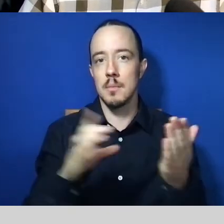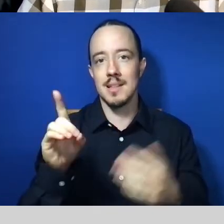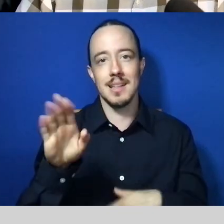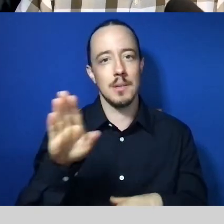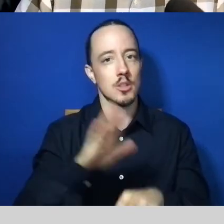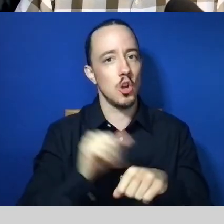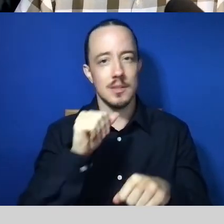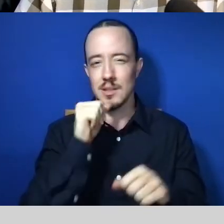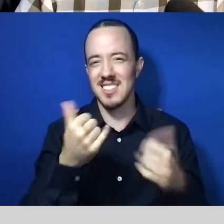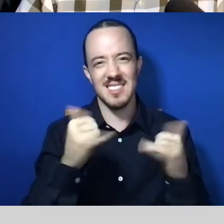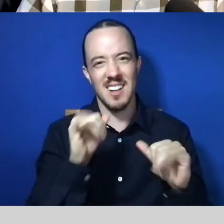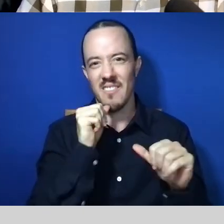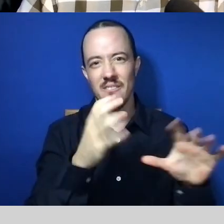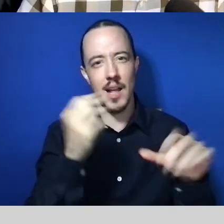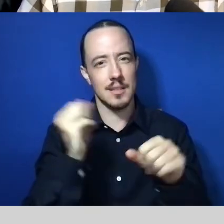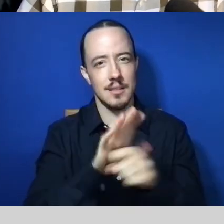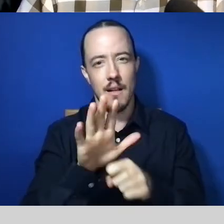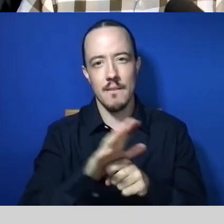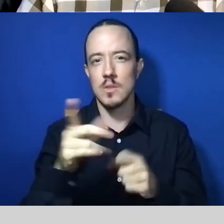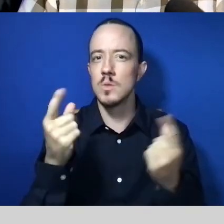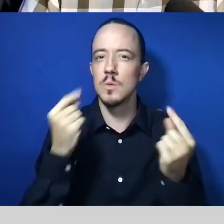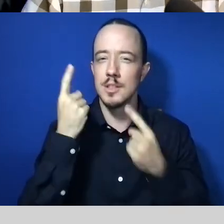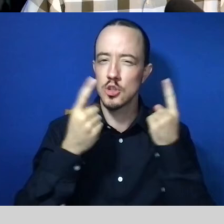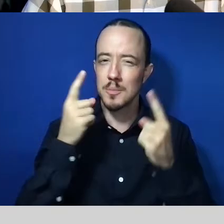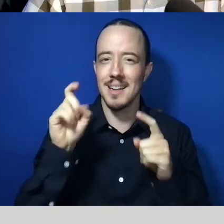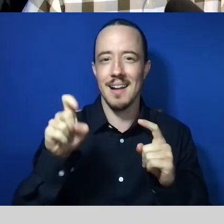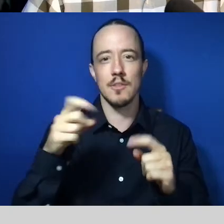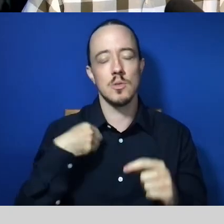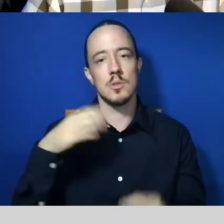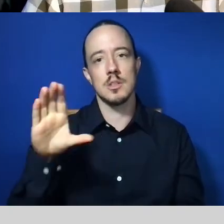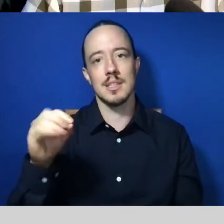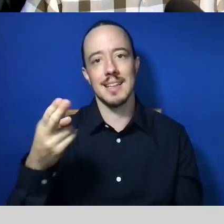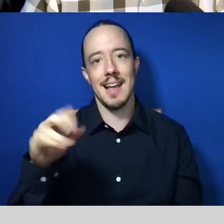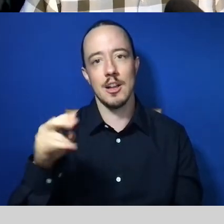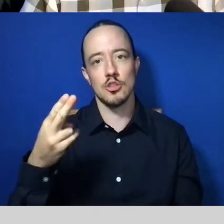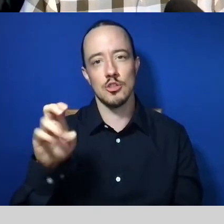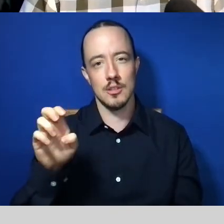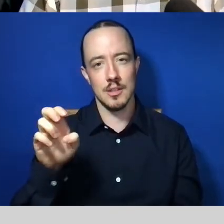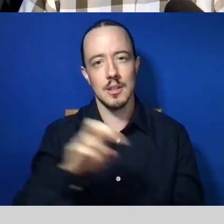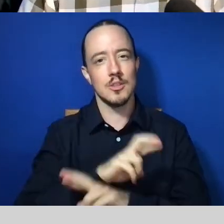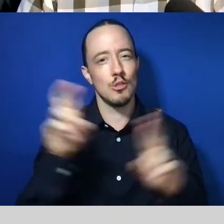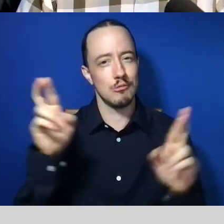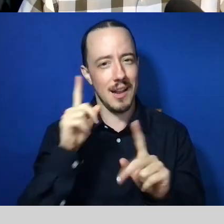We determined we really needed to cache a lot of that in Redis to make sure that the environment was